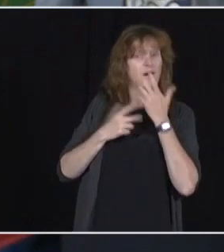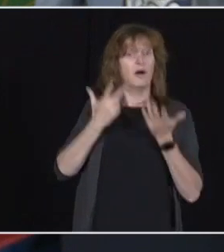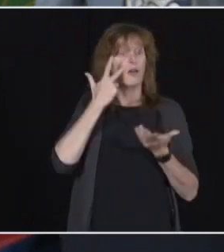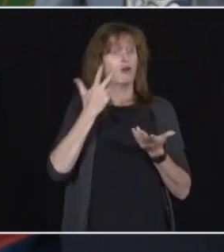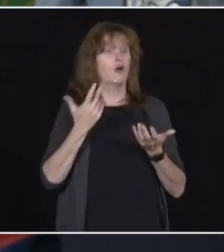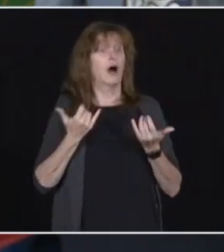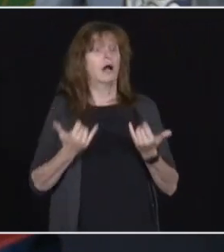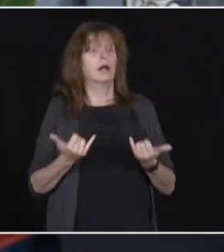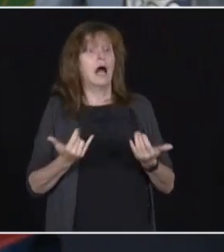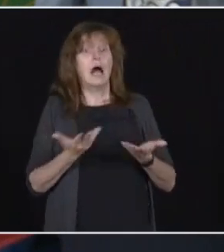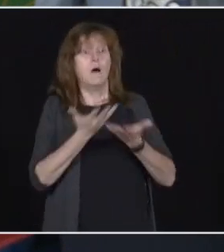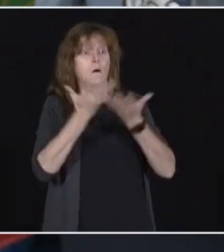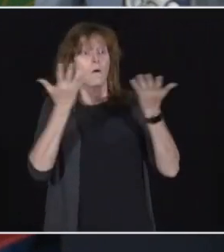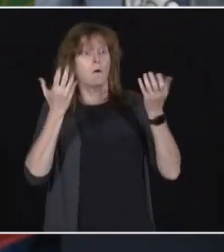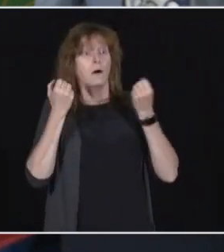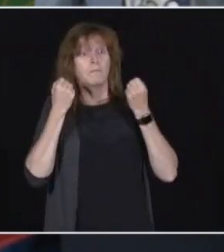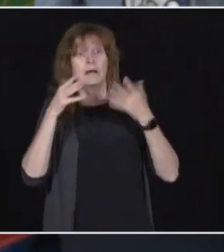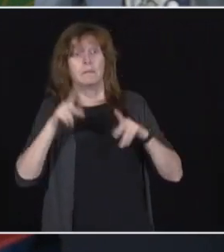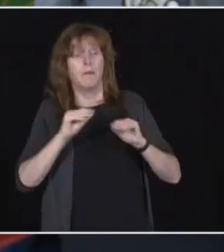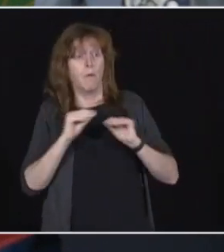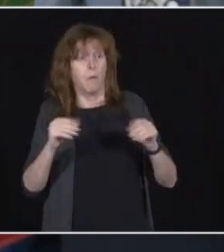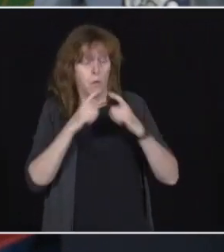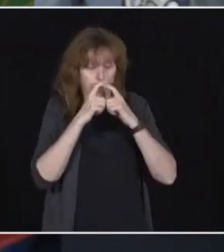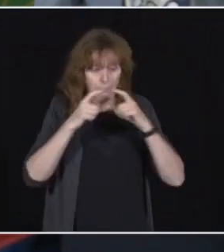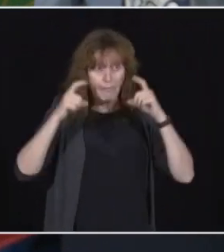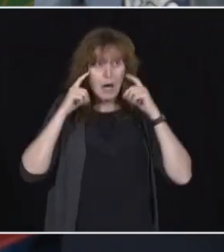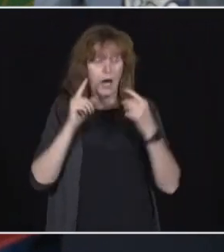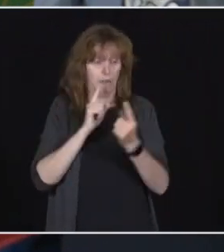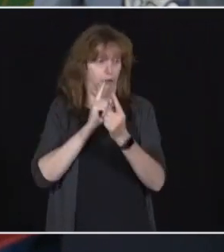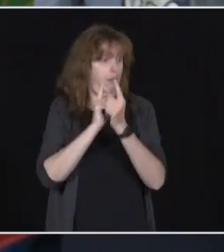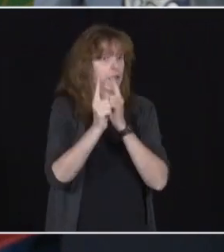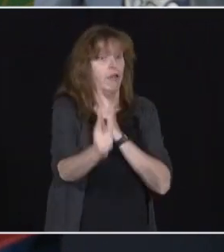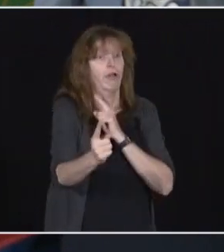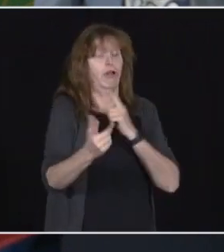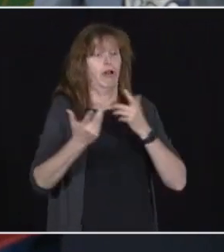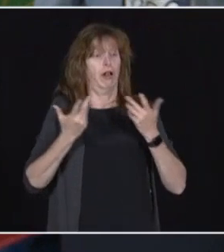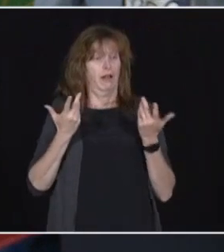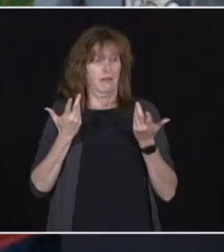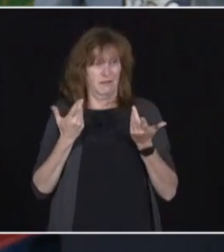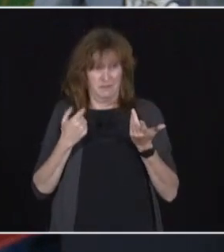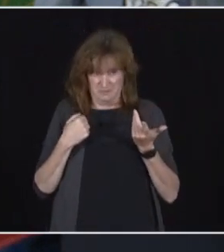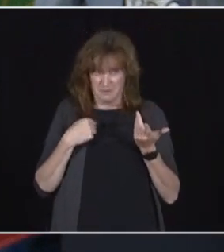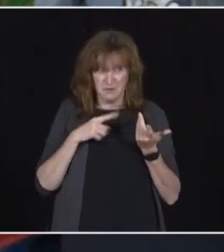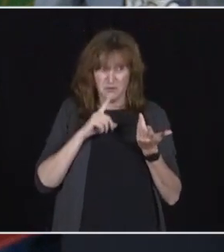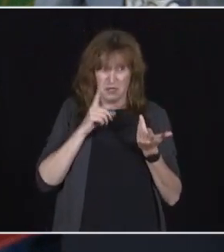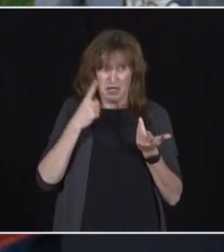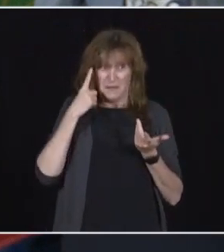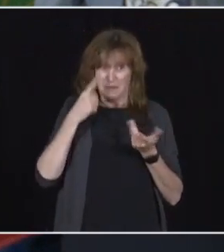to get people to do the right thing, and we are still seeing some and people out there without masks on.